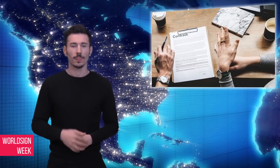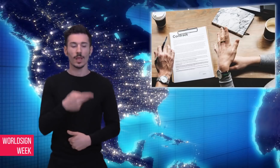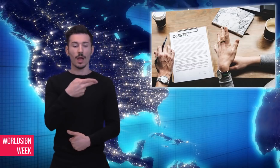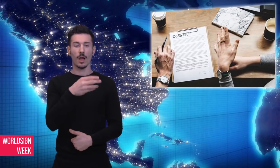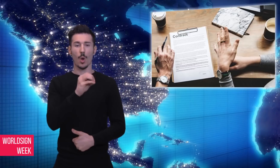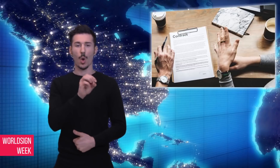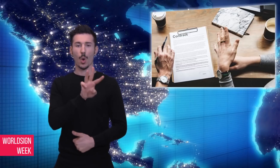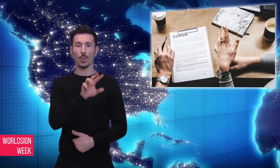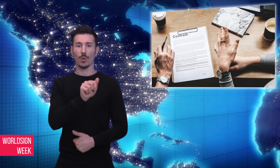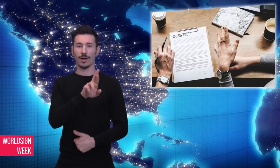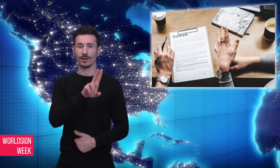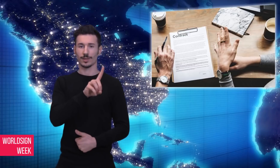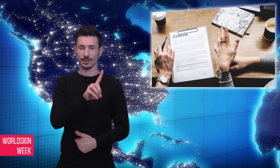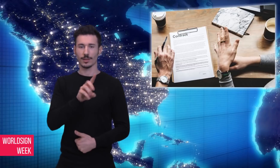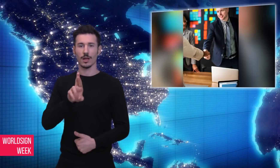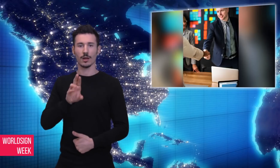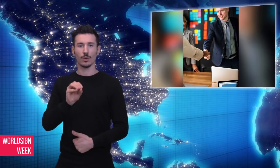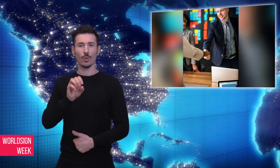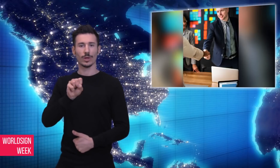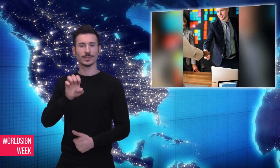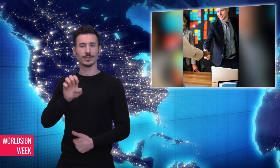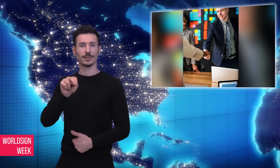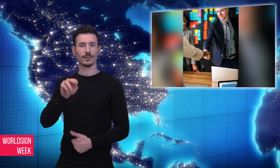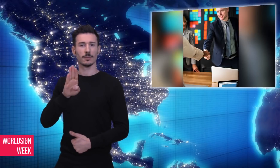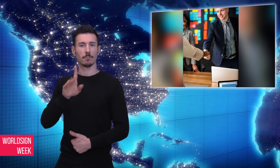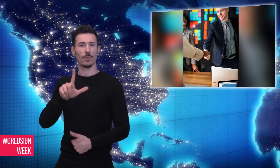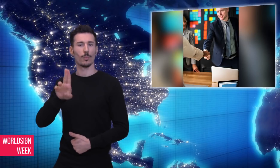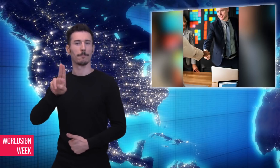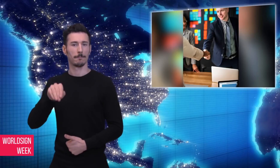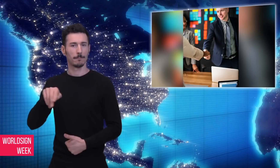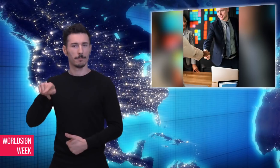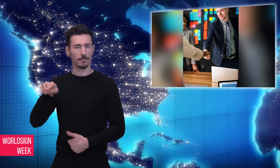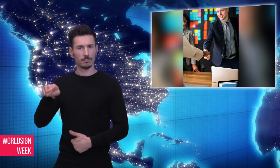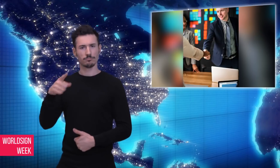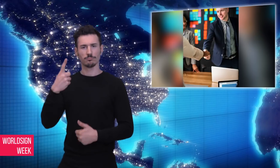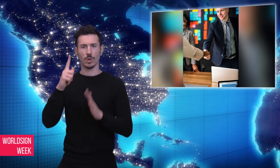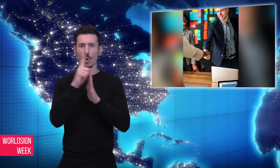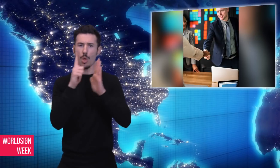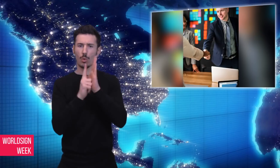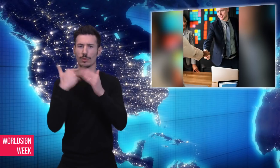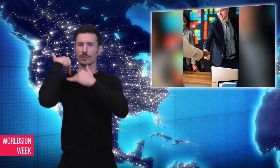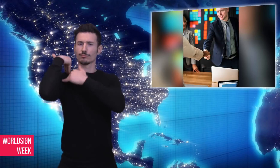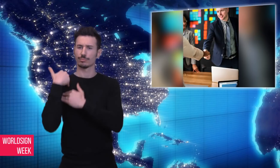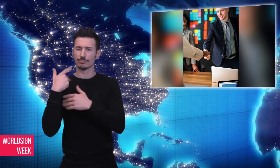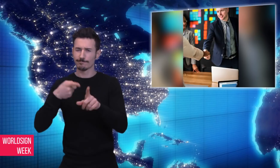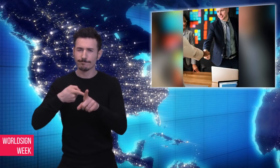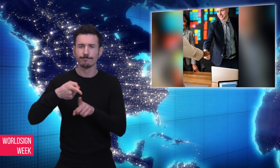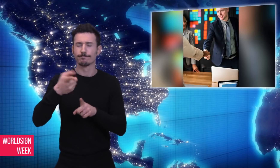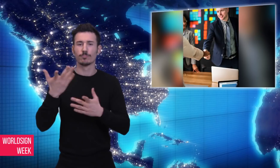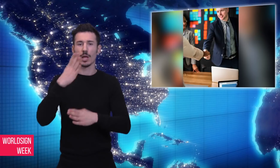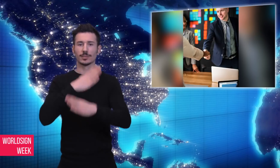two measures to make the ADA effective: a quota for